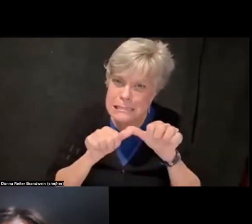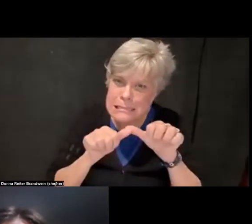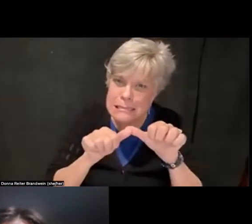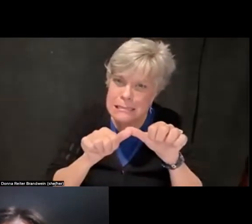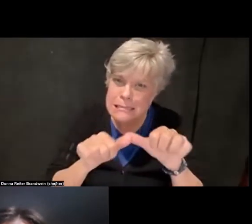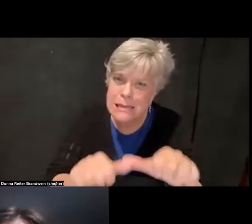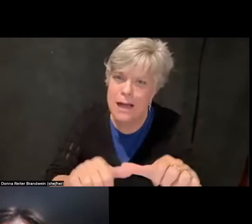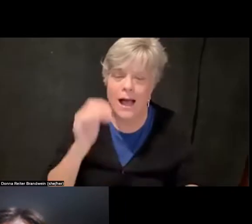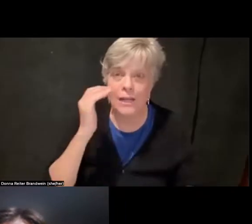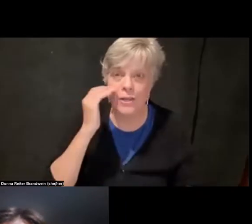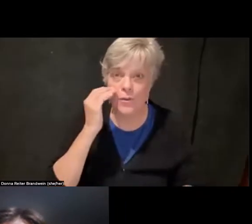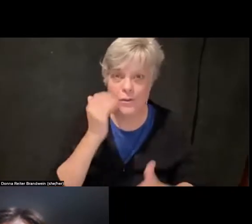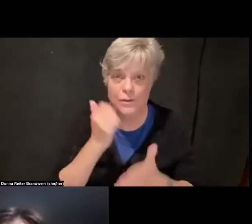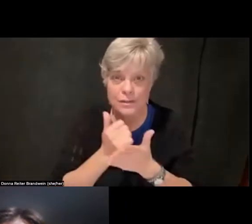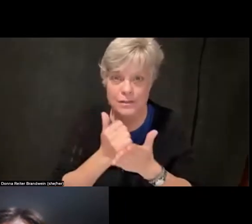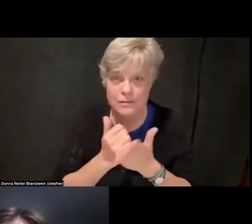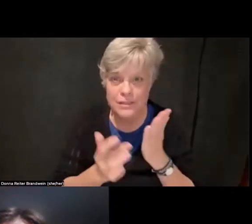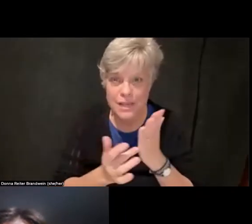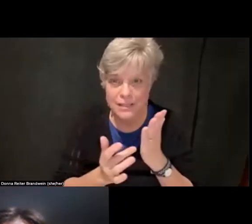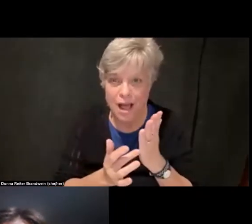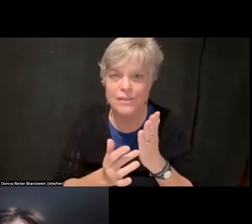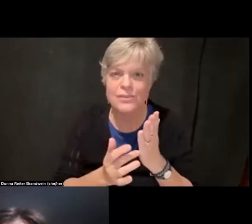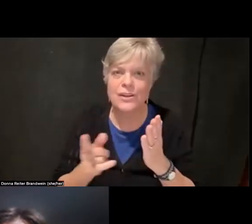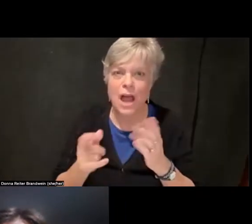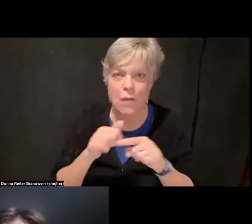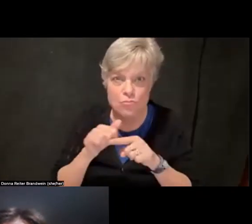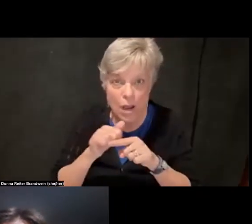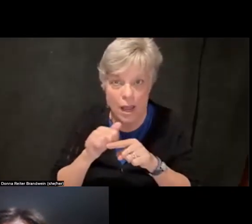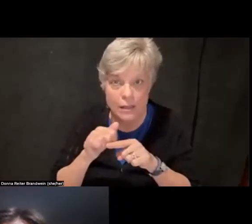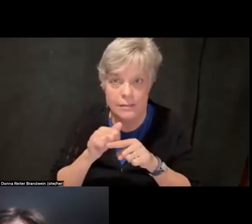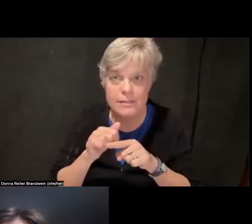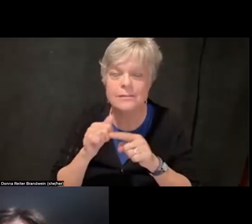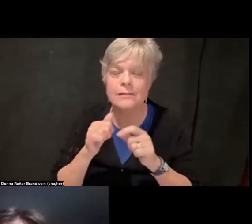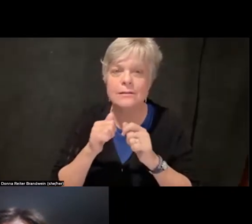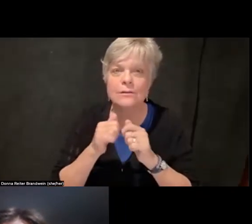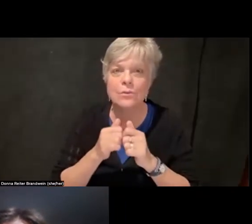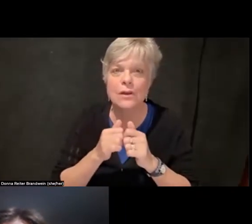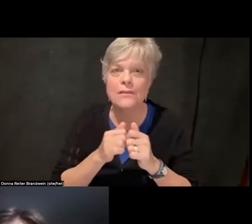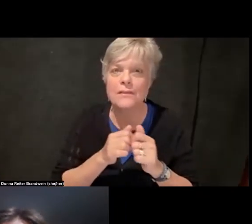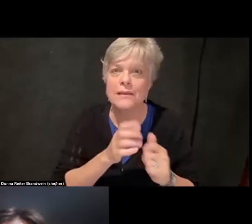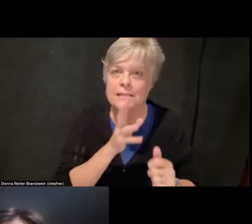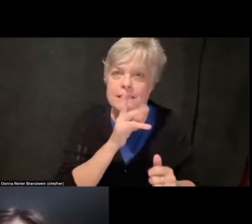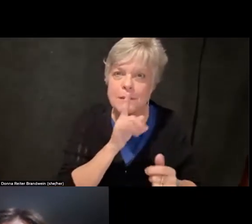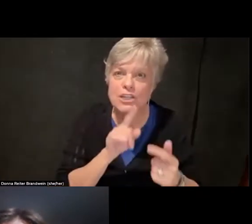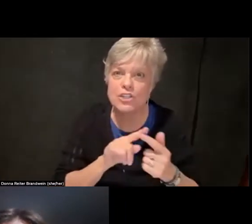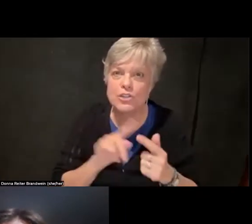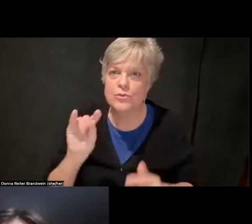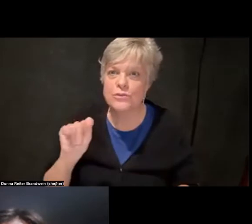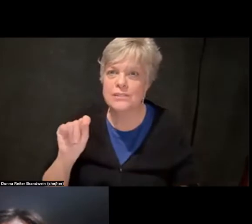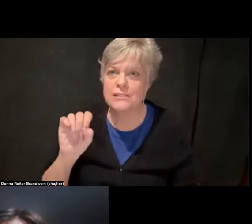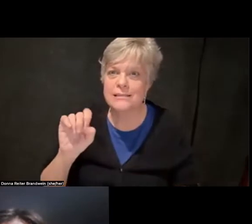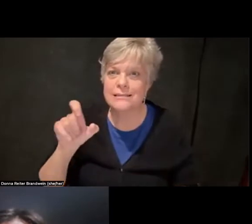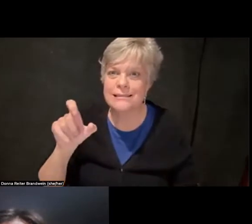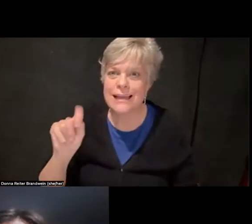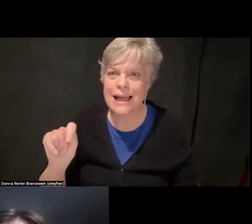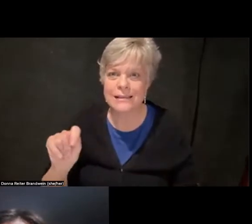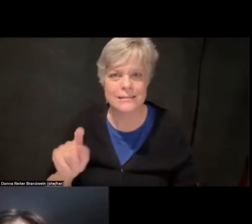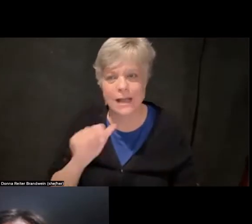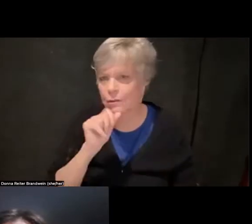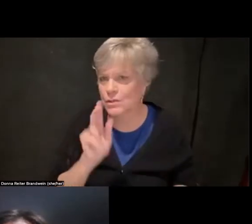I know and I've practiced sometimes with speech to text and I just wasn't used to it.